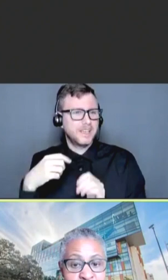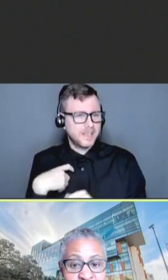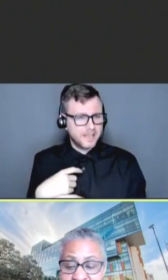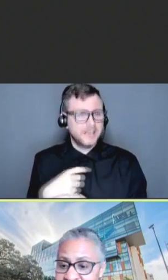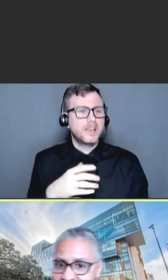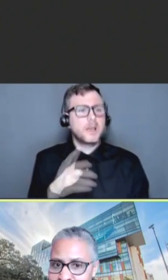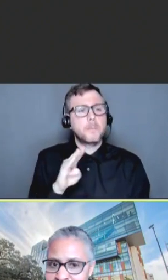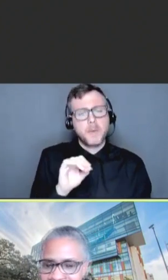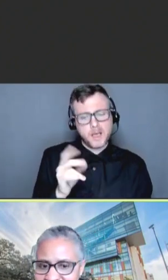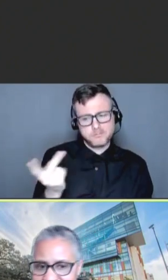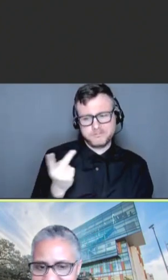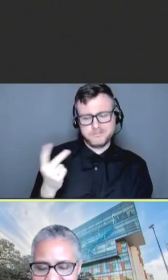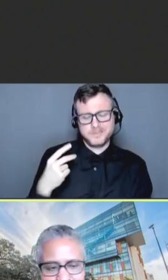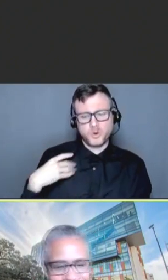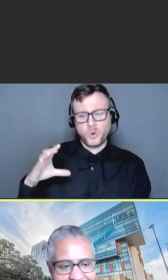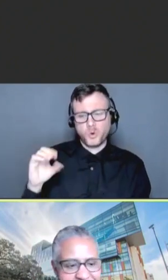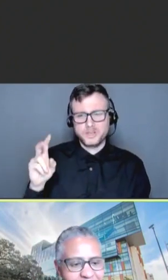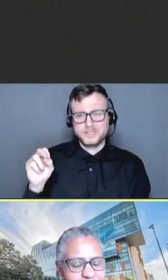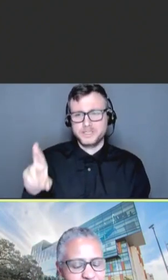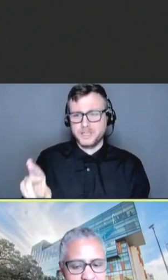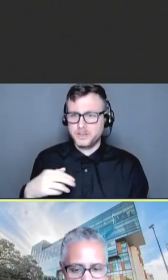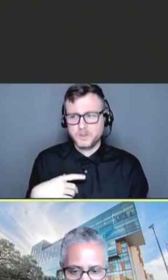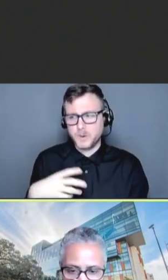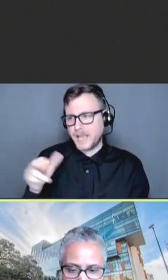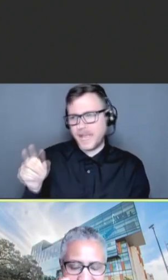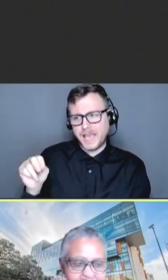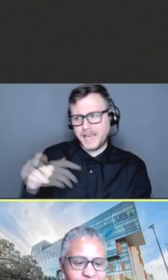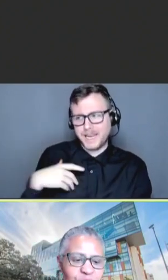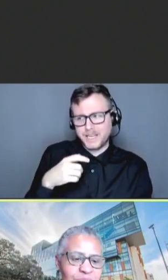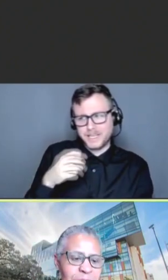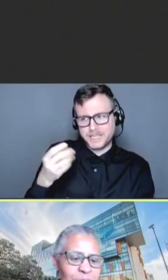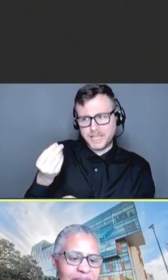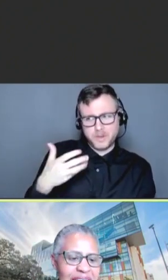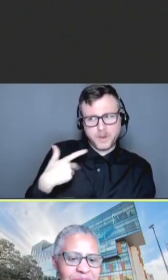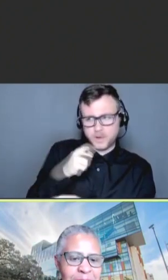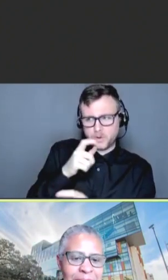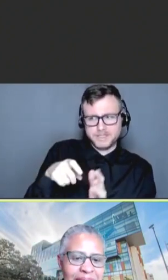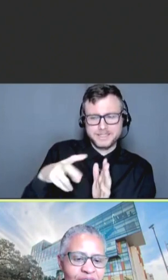I won't read all the names unless Ann tells me I need to, but I do want to point out that my